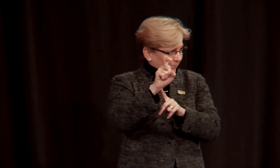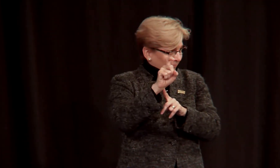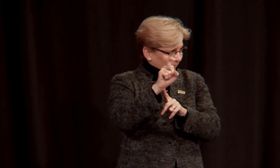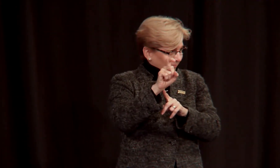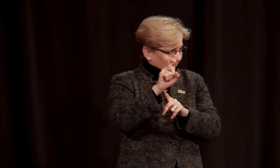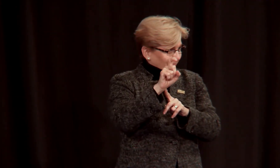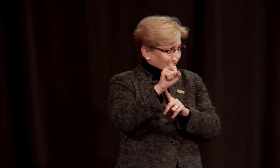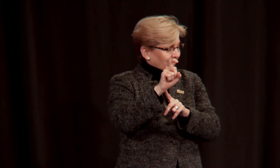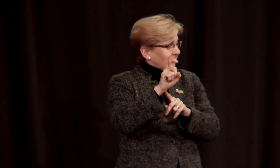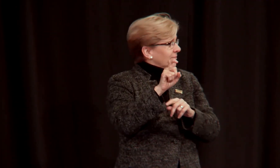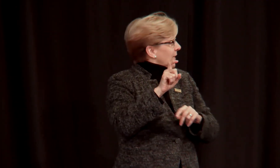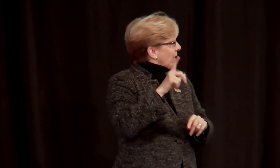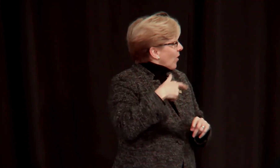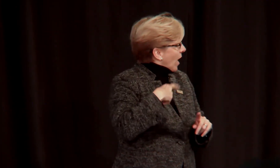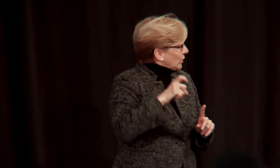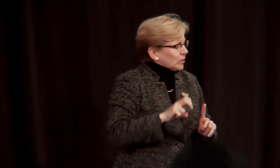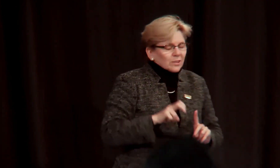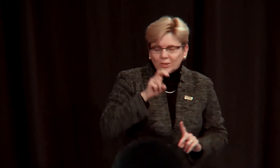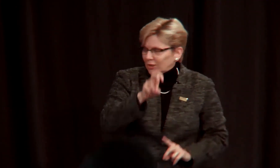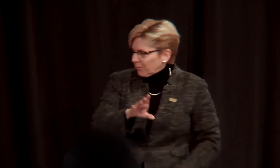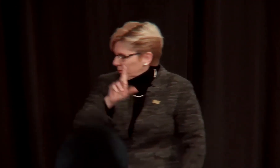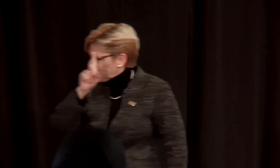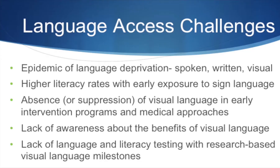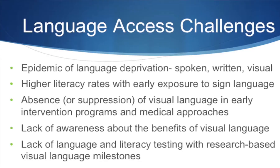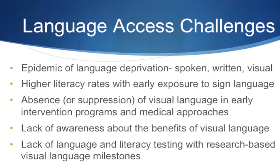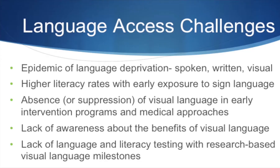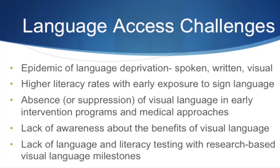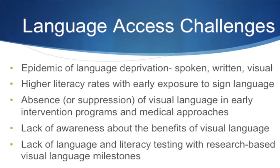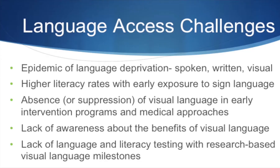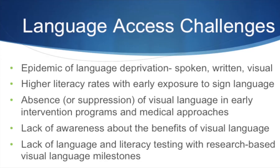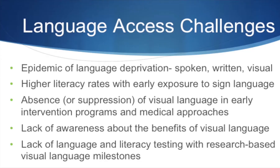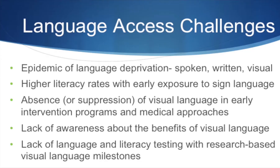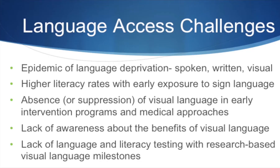were all about sound Oh I should jump. Wait a minute. Wait a minute. I got something here.